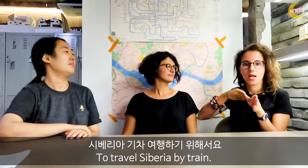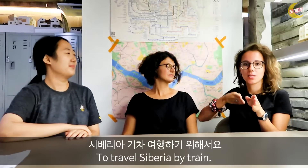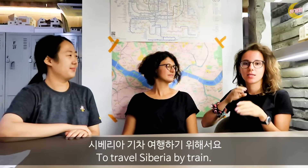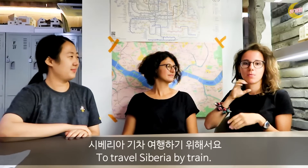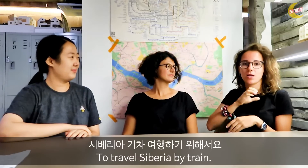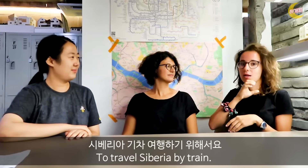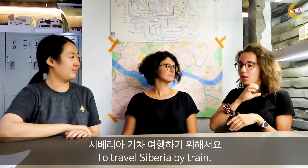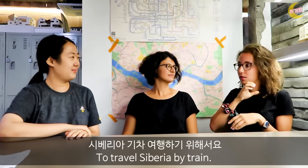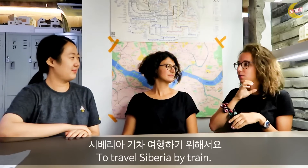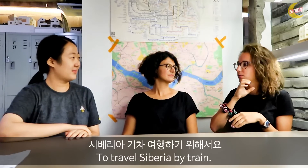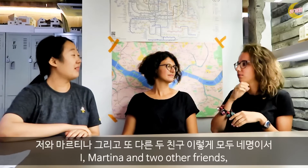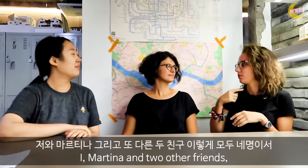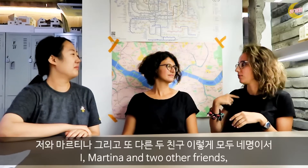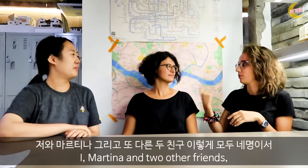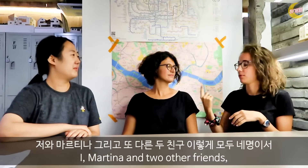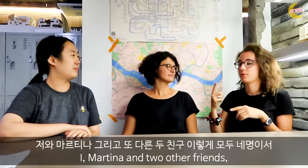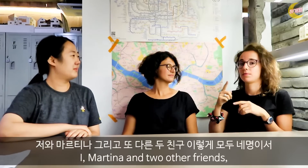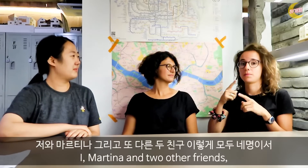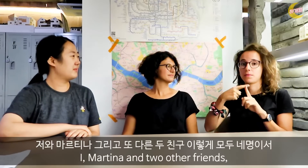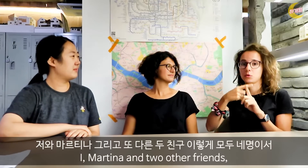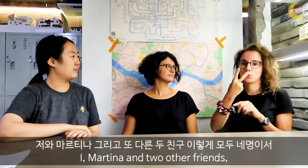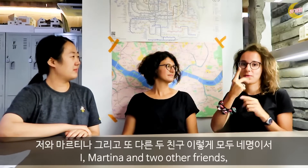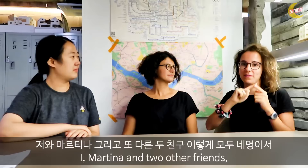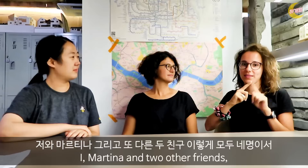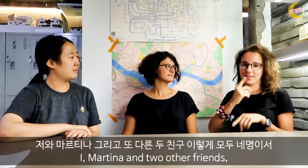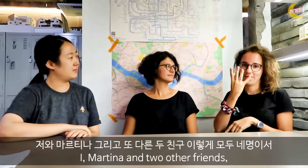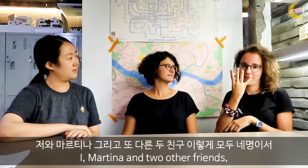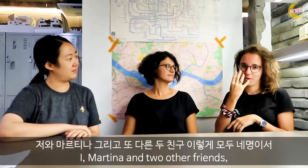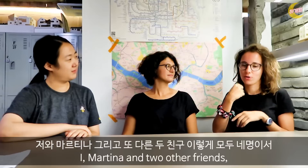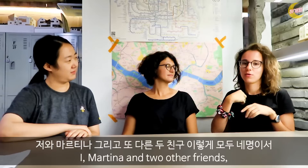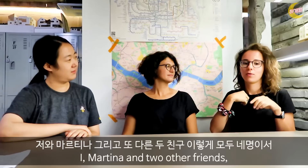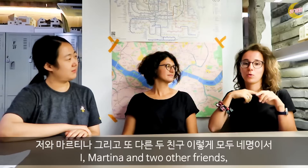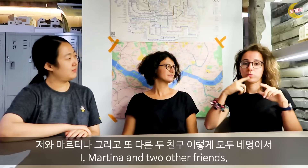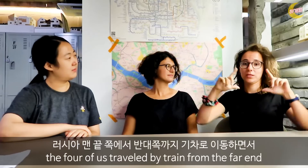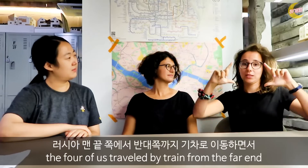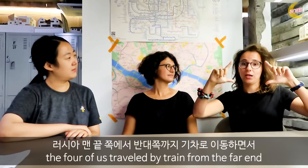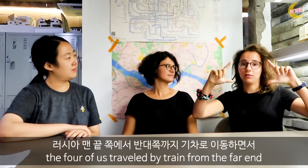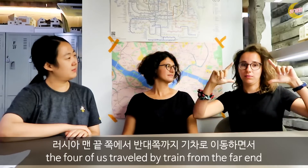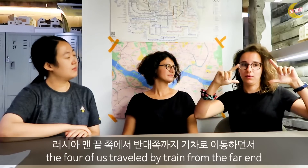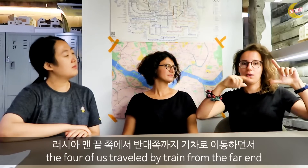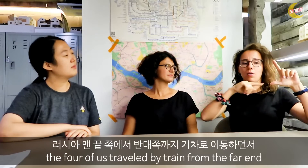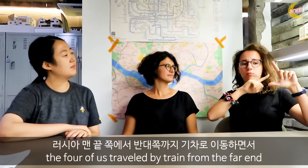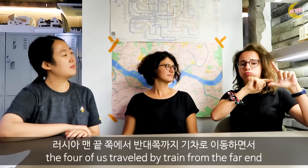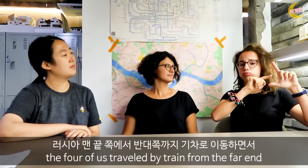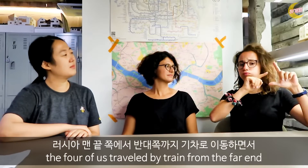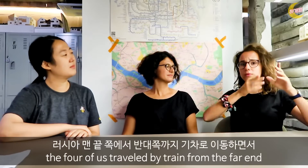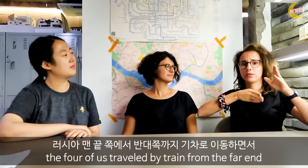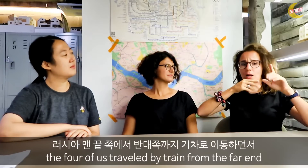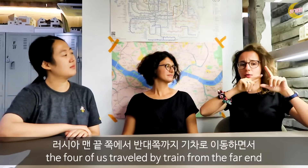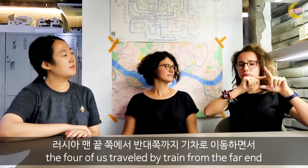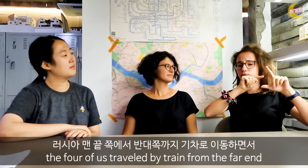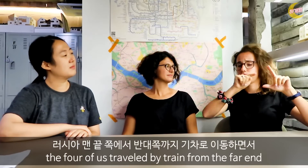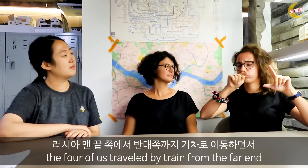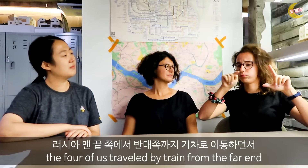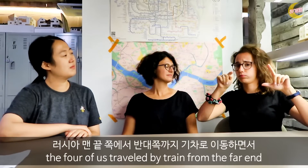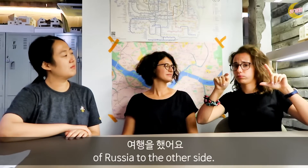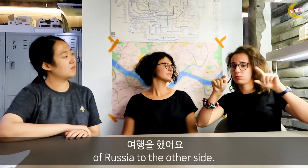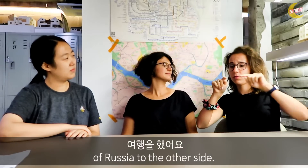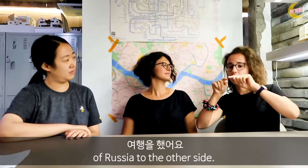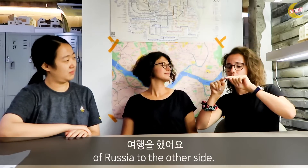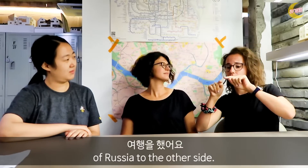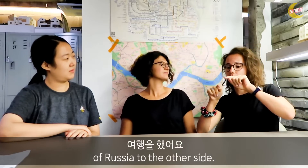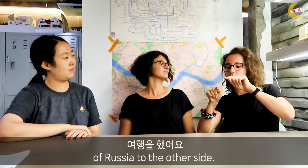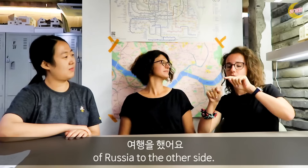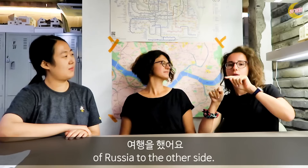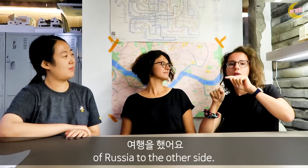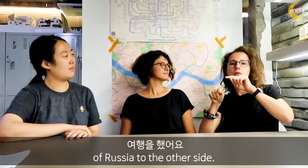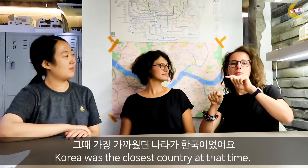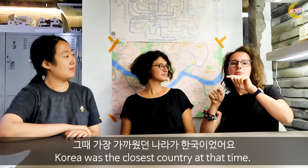To travel Siberia by train. I, Martina and two other friends, the four of us traveled by train from the far end of Russia to the other side.